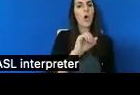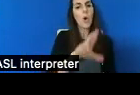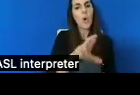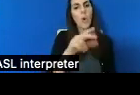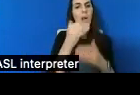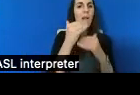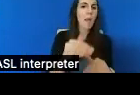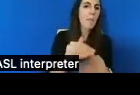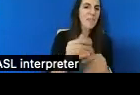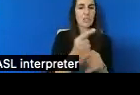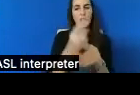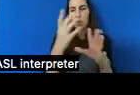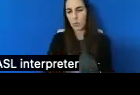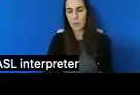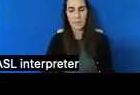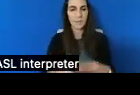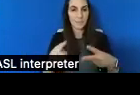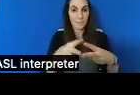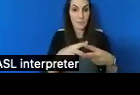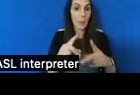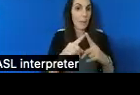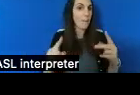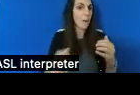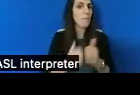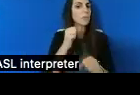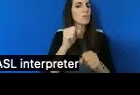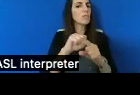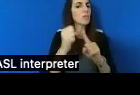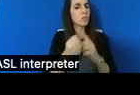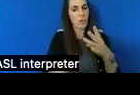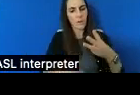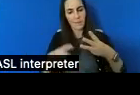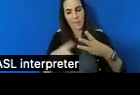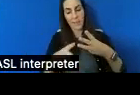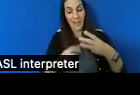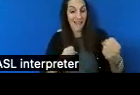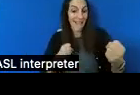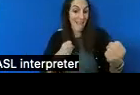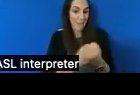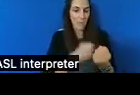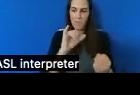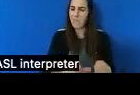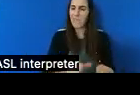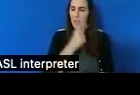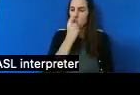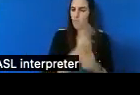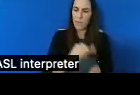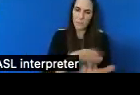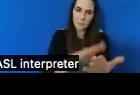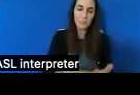needs situations advocacy becomes the right form okay and advocacy has a specific statute